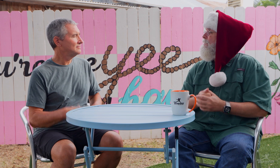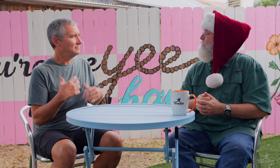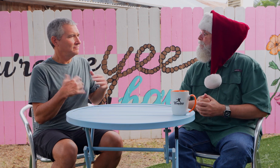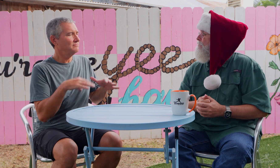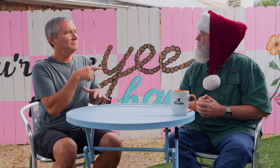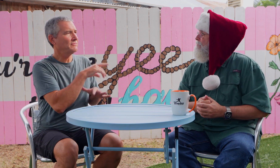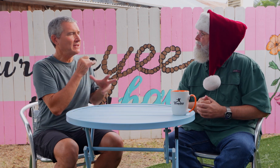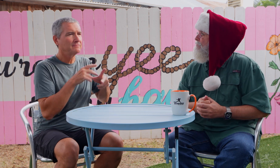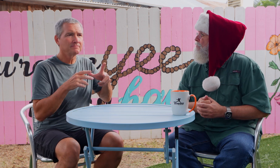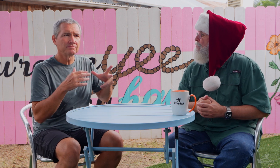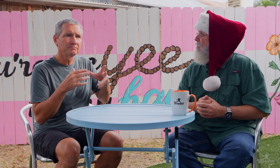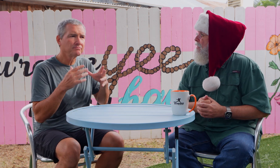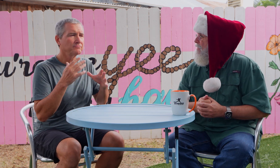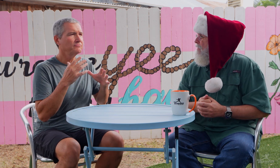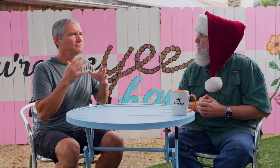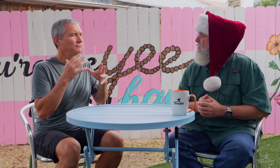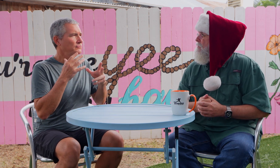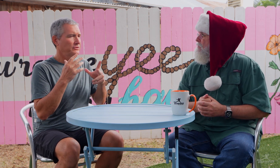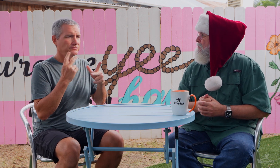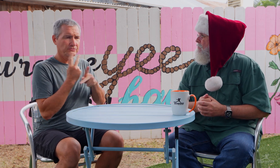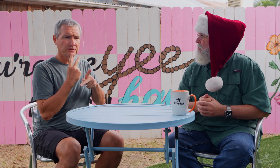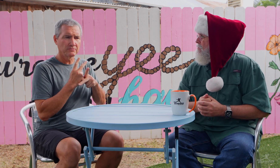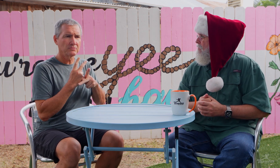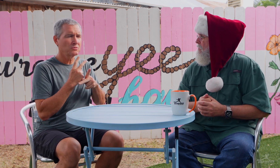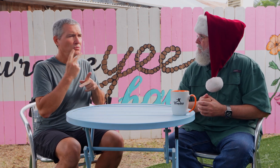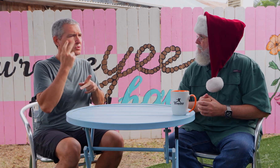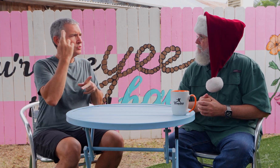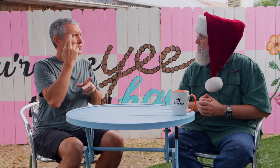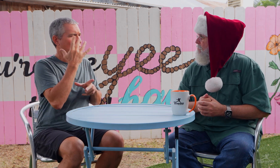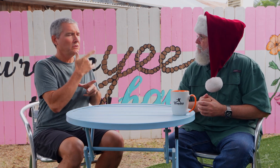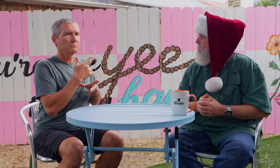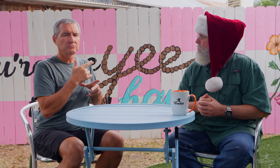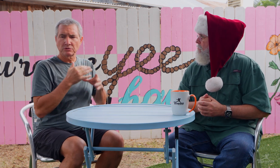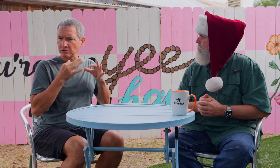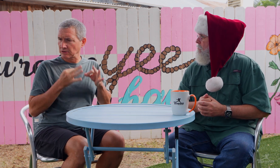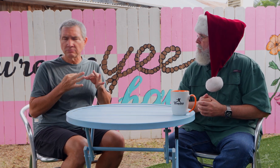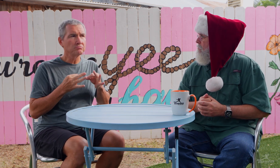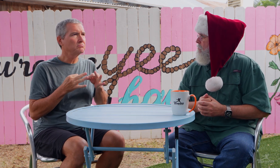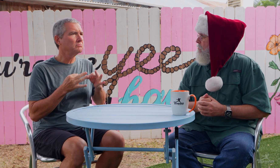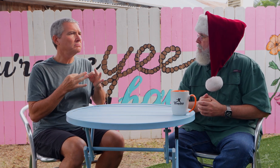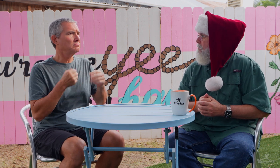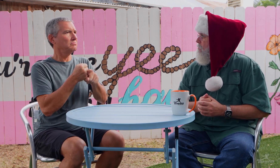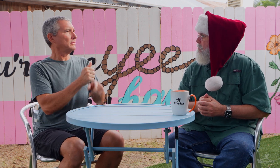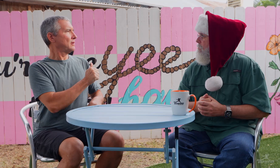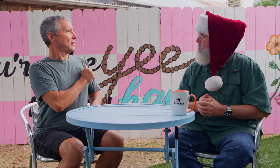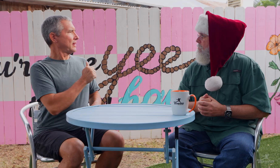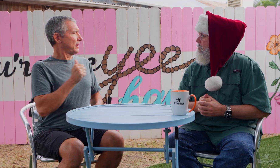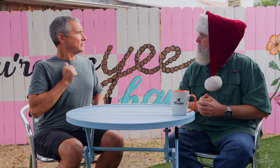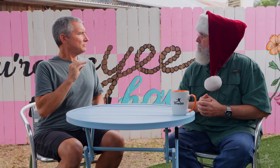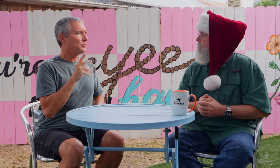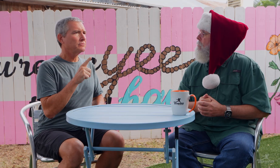Wow, you had to figure - there was a reason why you worked with Anthony Mowl